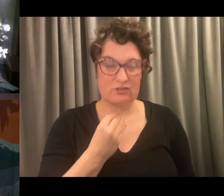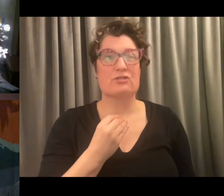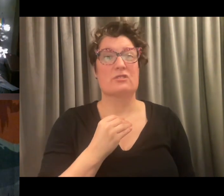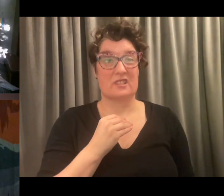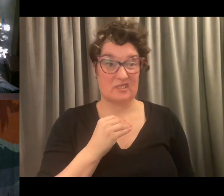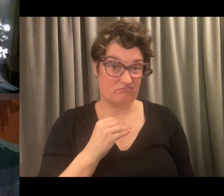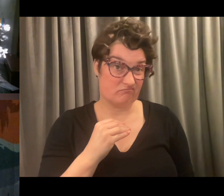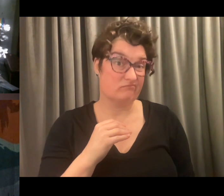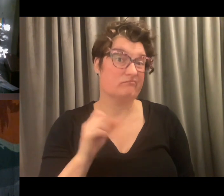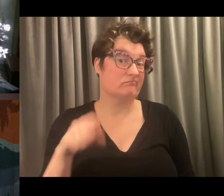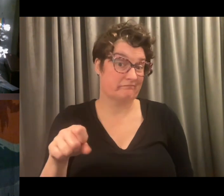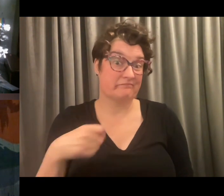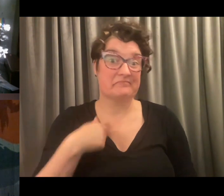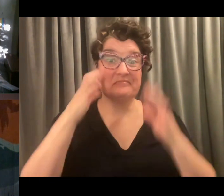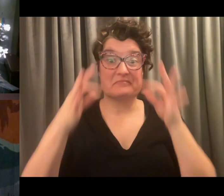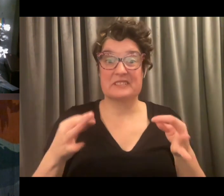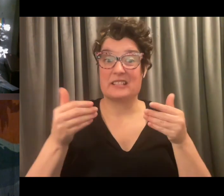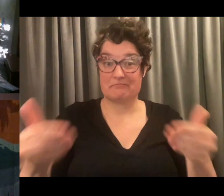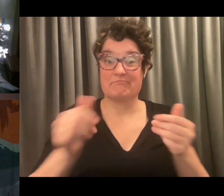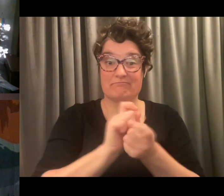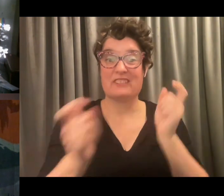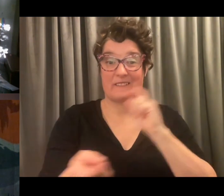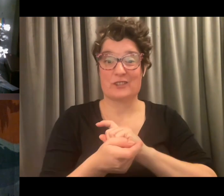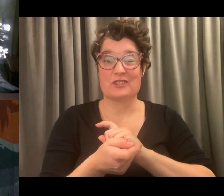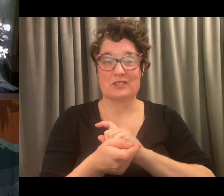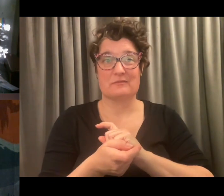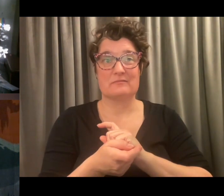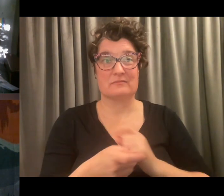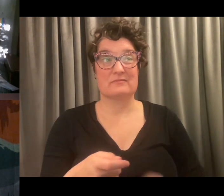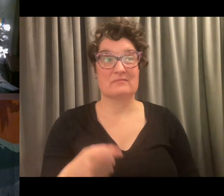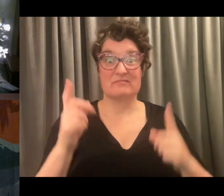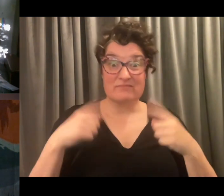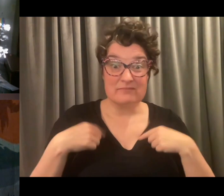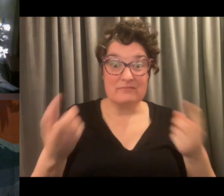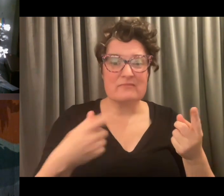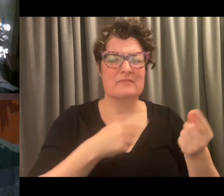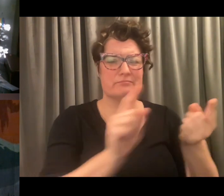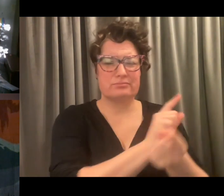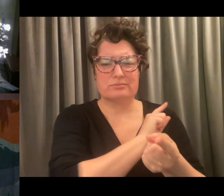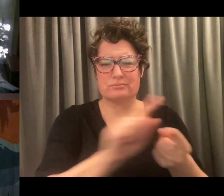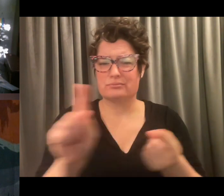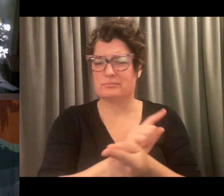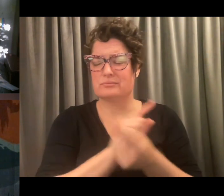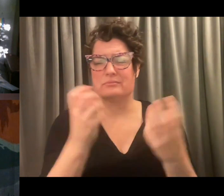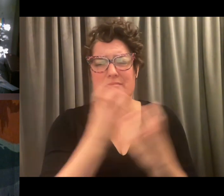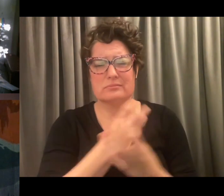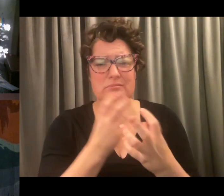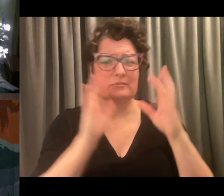and I have met the most wonderful radical queer Jews who are doing interesting